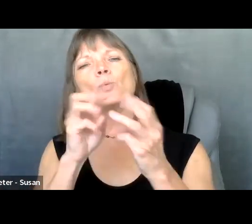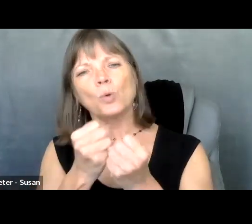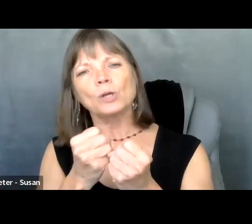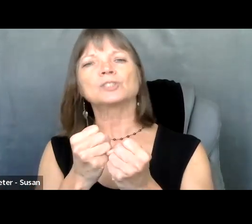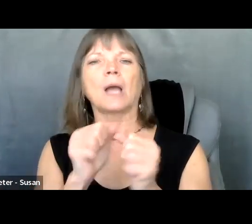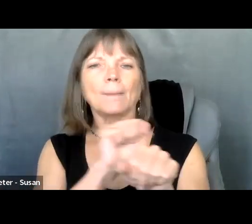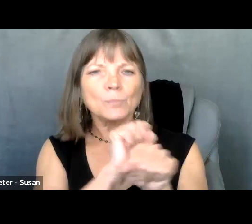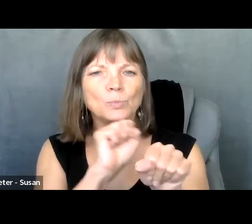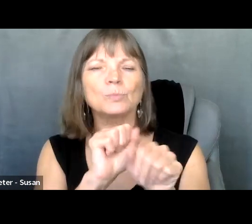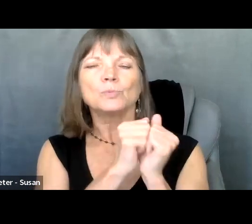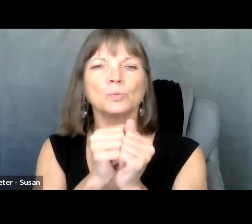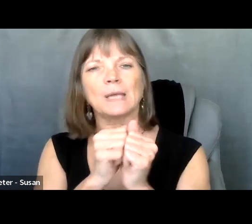Kelly Crosbie (she/her): so unprecedented.